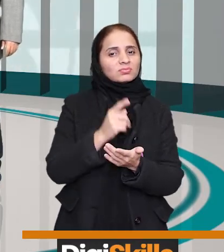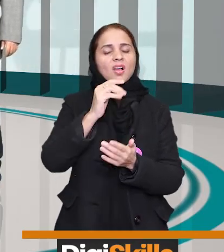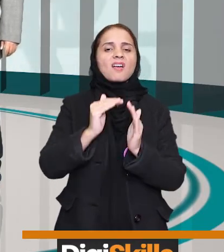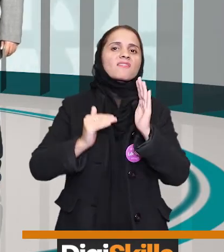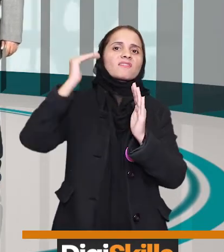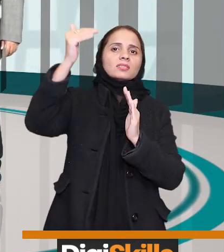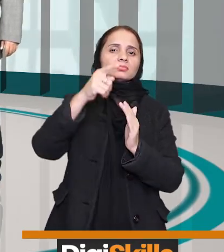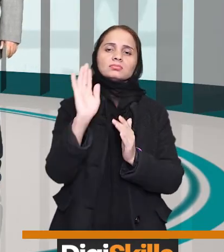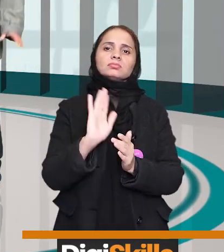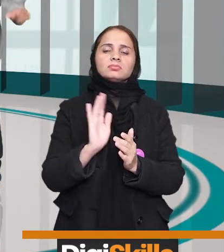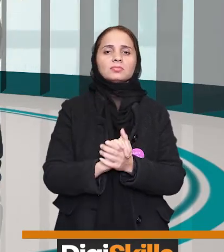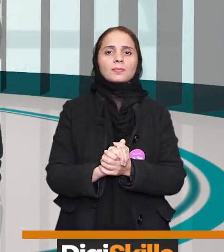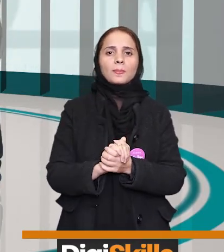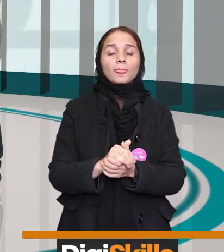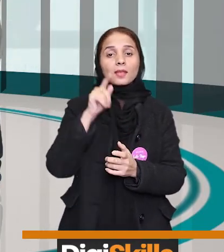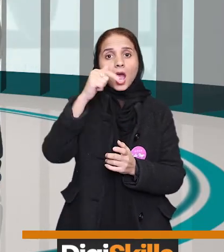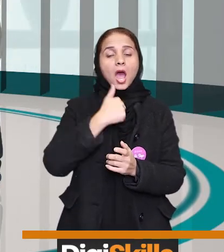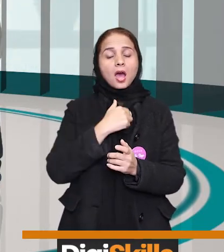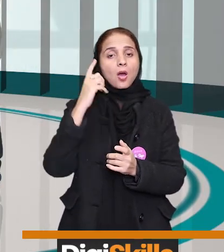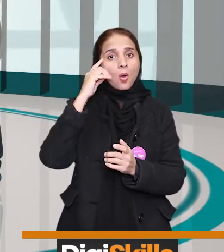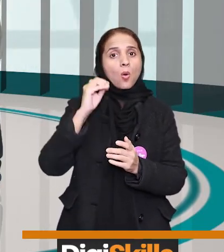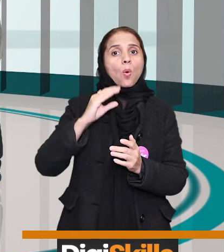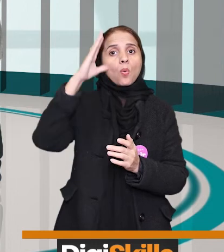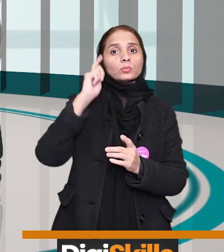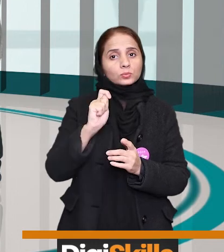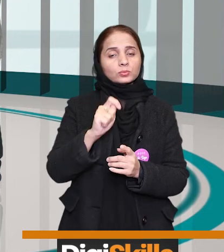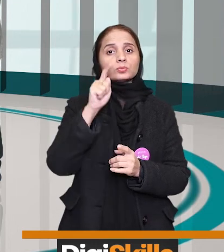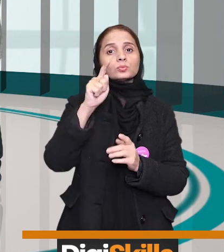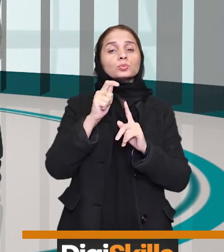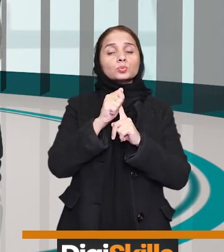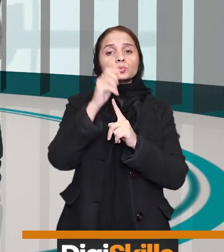you will not be able to crack a deal. And understand your value, know your worth,